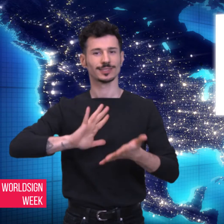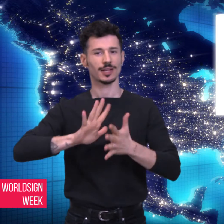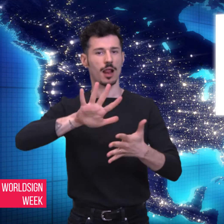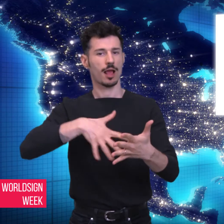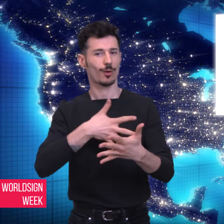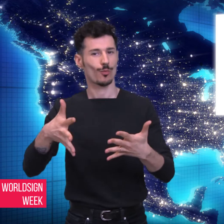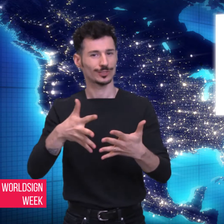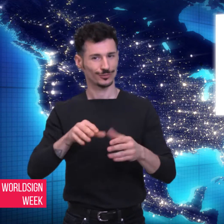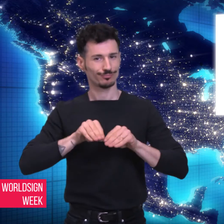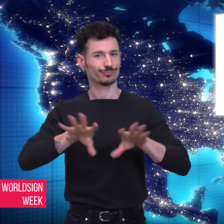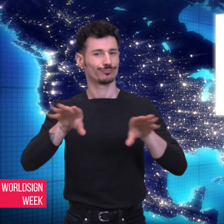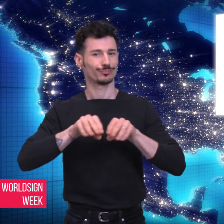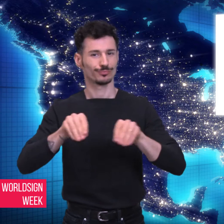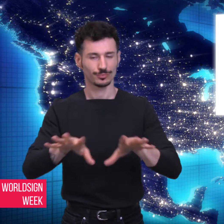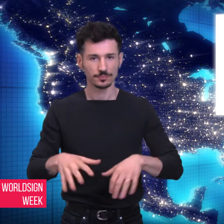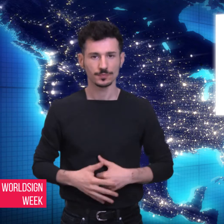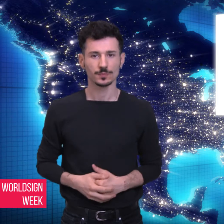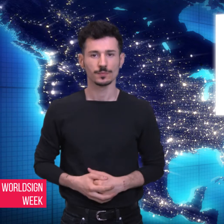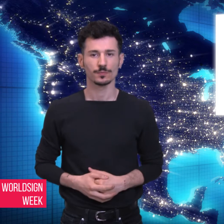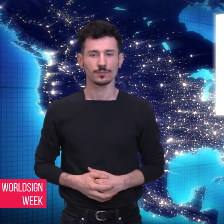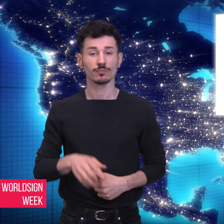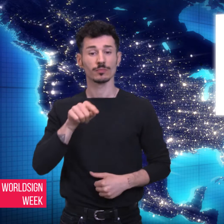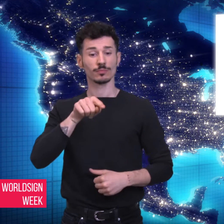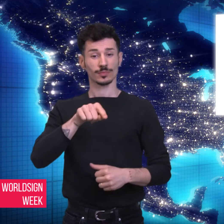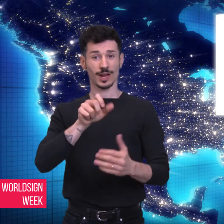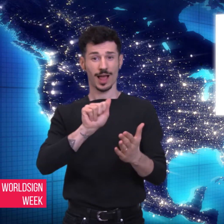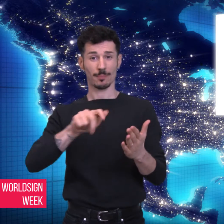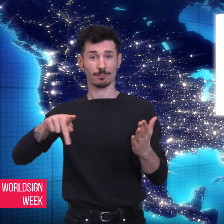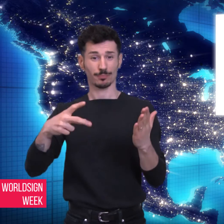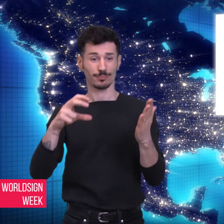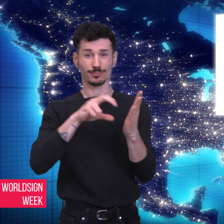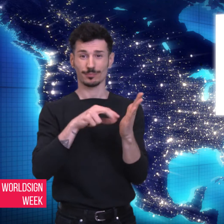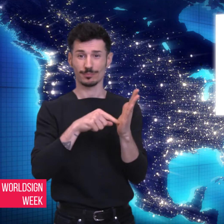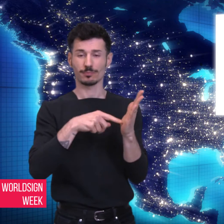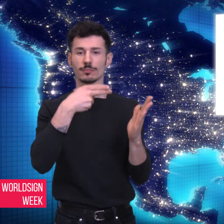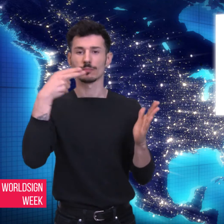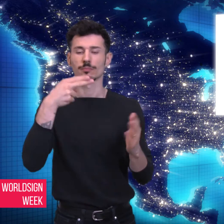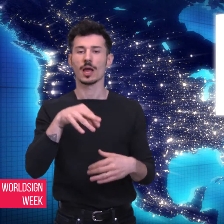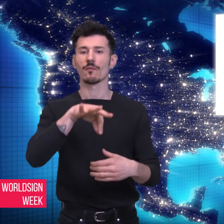It is called “Voter Helpline in ISL” and it is available